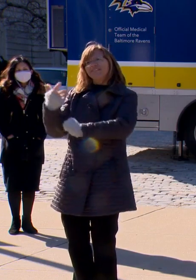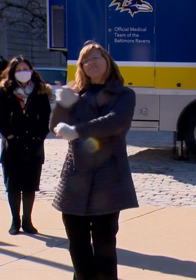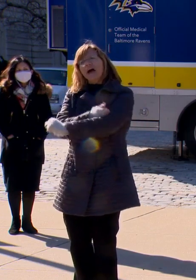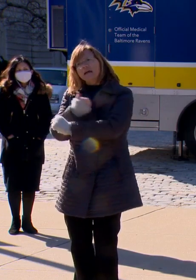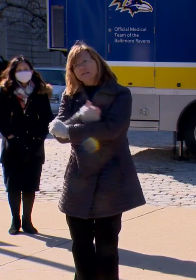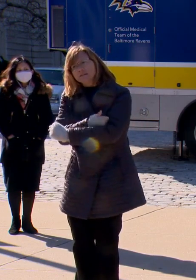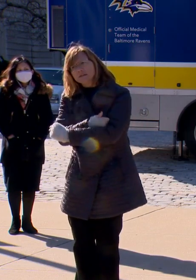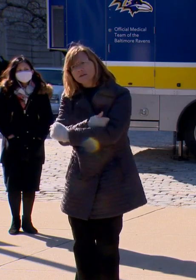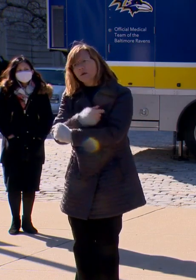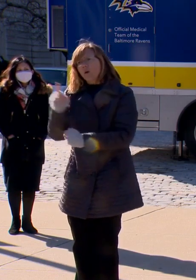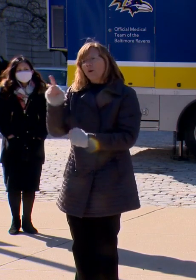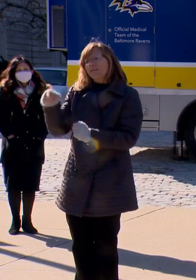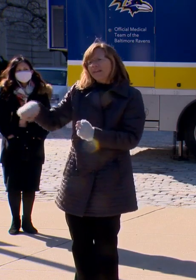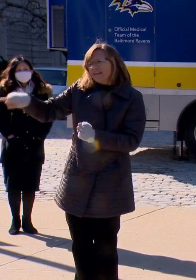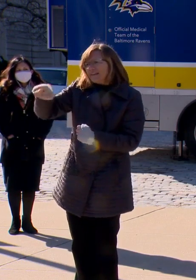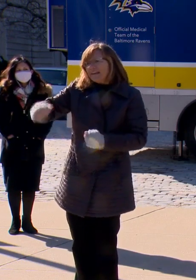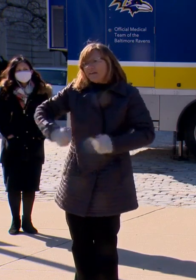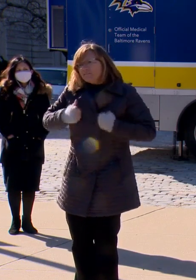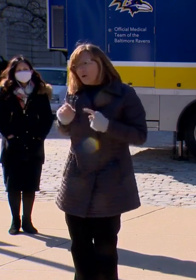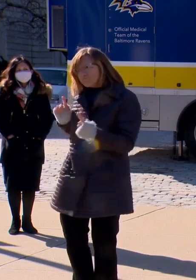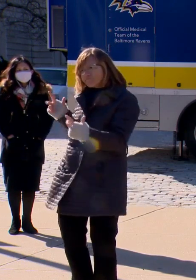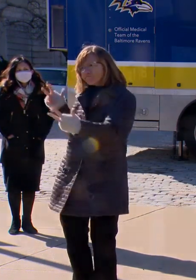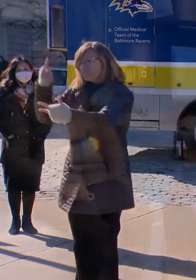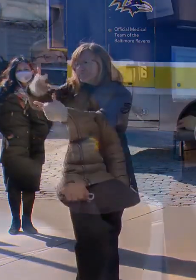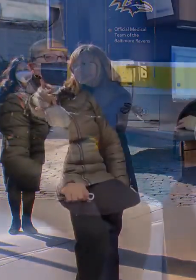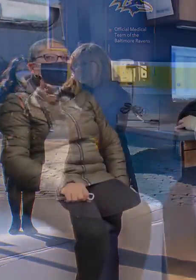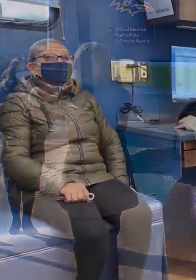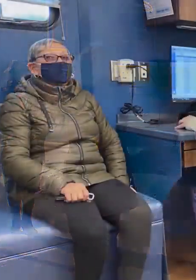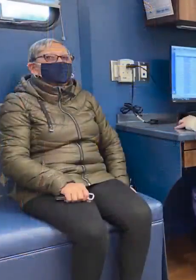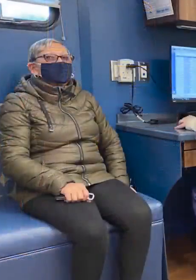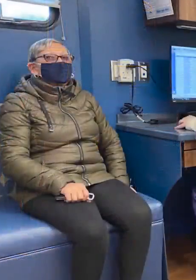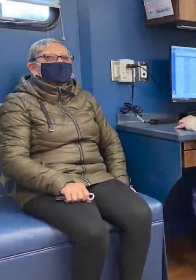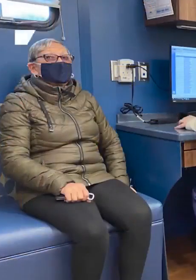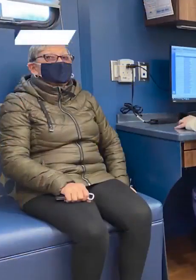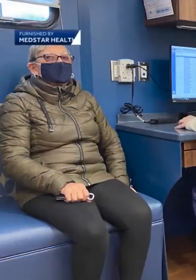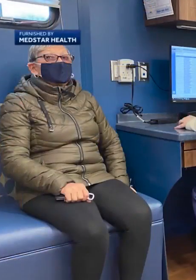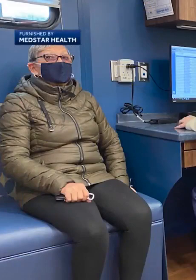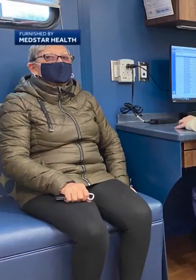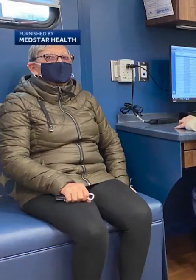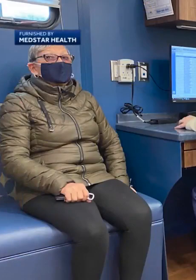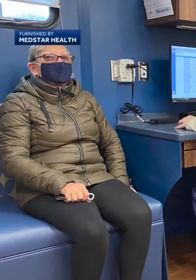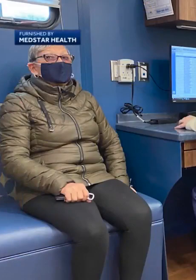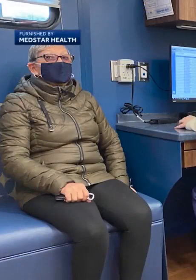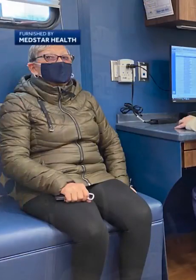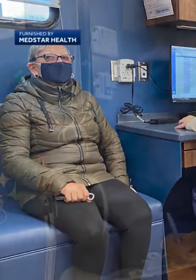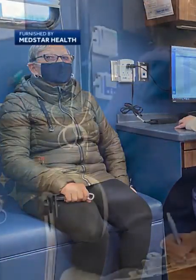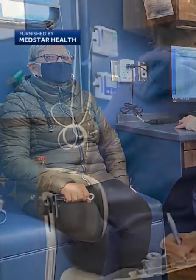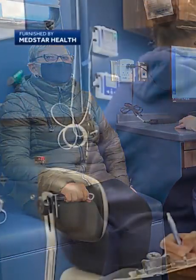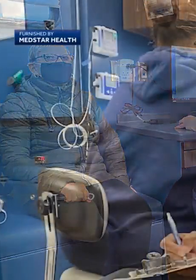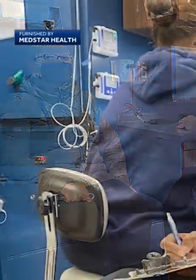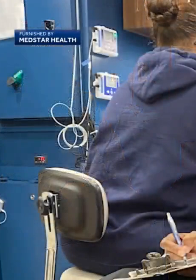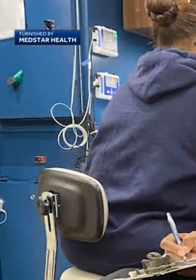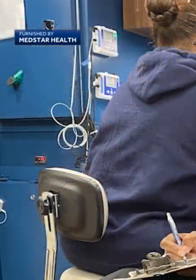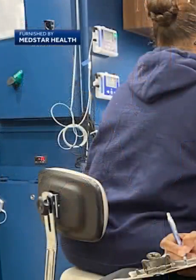RECEIVING THE CORONAVIRUS VACCINE DIRECTLY WHERE THEY LIVE IN THE WEEKS TO COME. DR. DZIRASA SAYS BY SUMMER, THEY HOPE TO HAVE UP TO